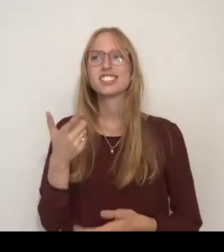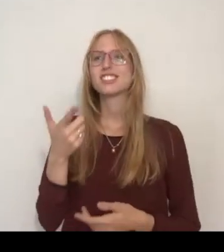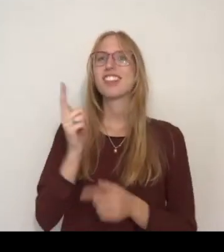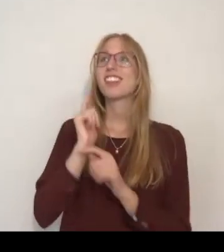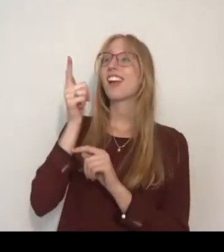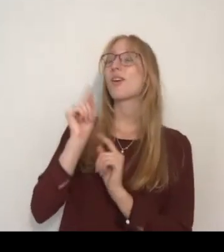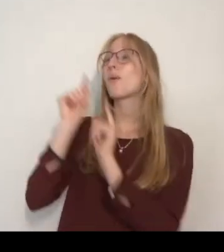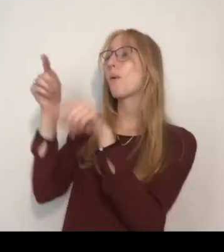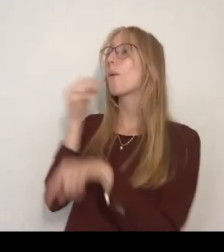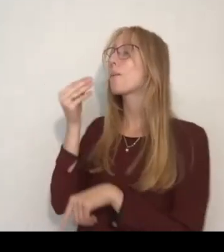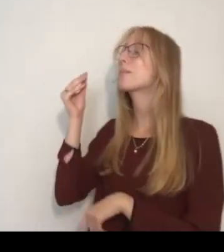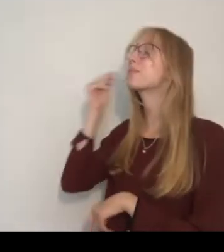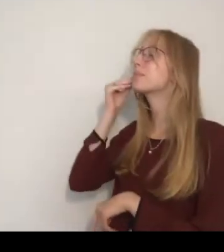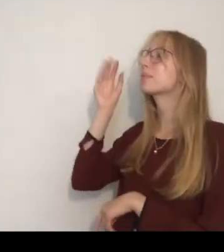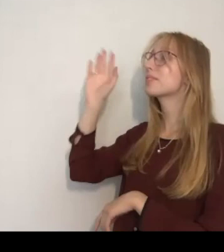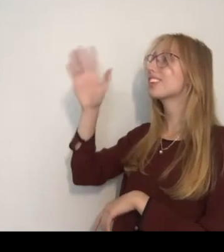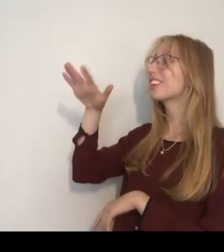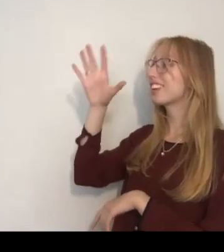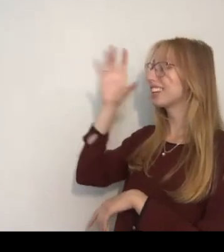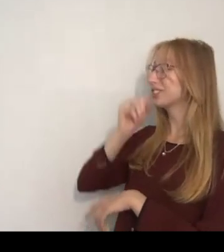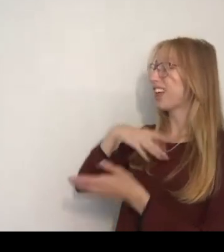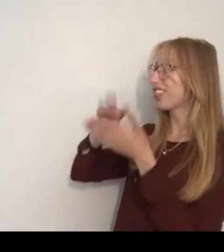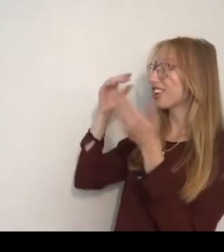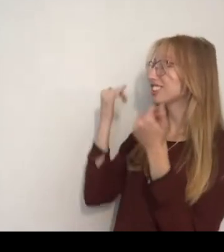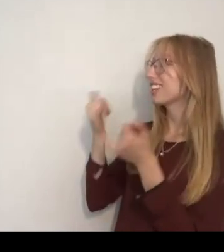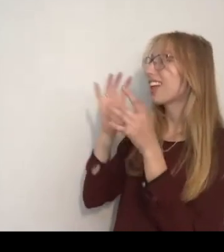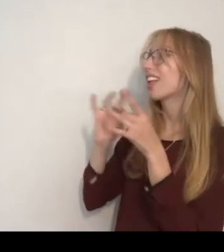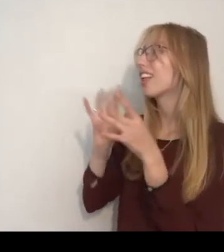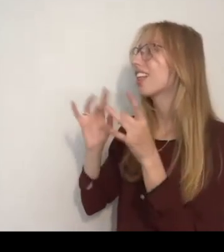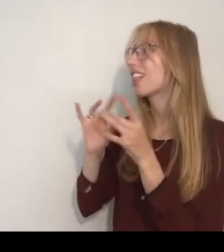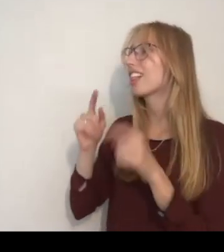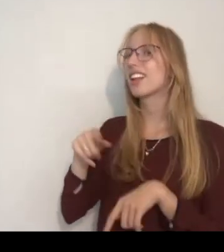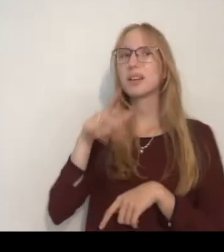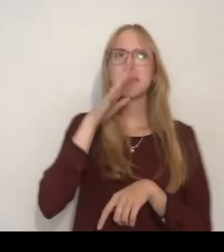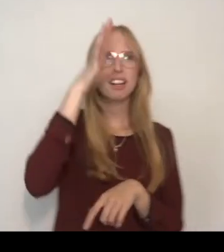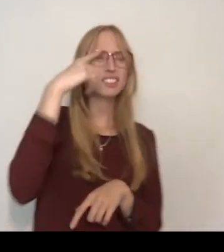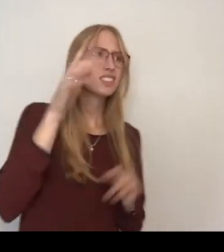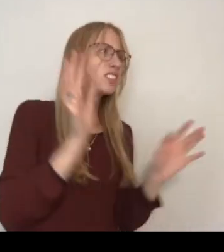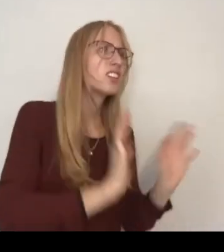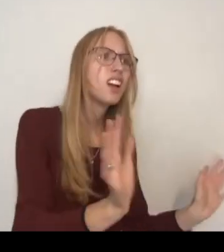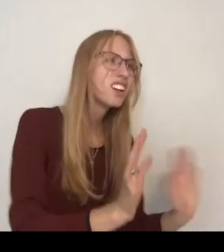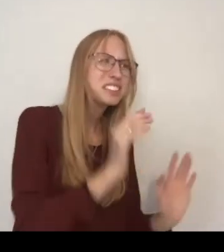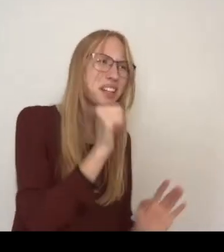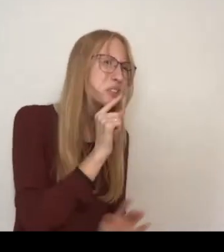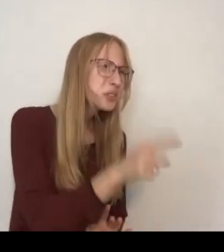that in reality was false information. Later you may have went home and told your parents what you learned that day and they were like